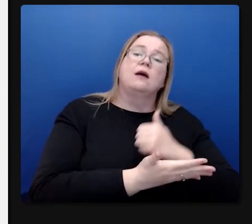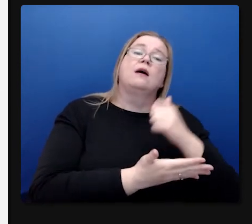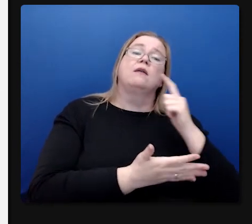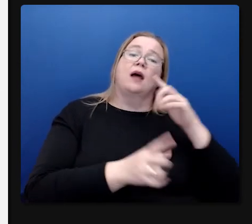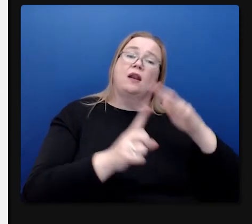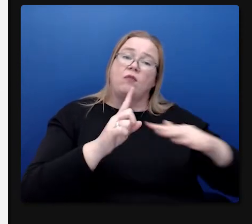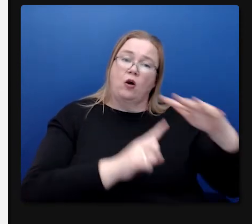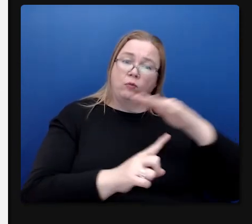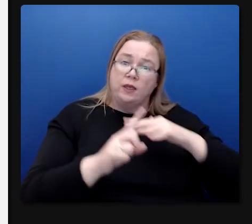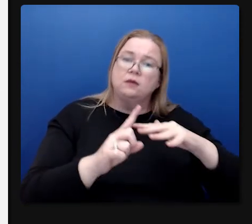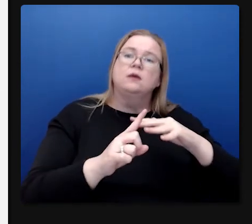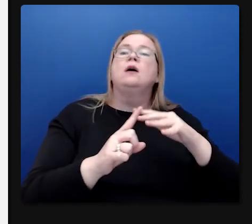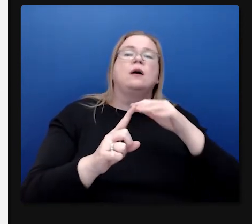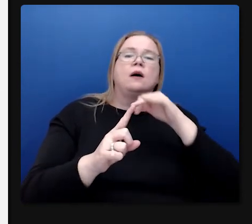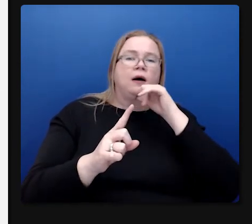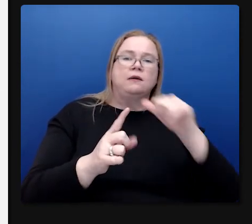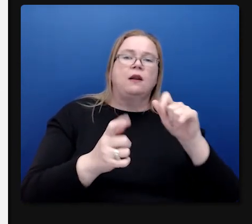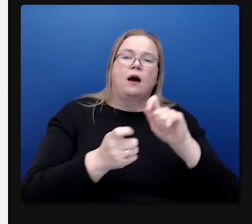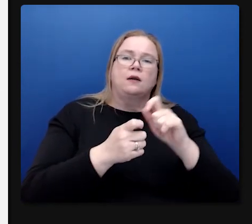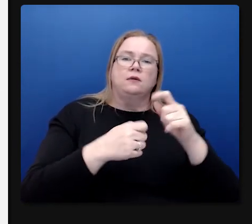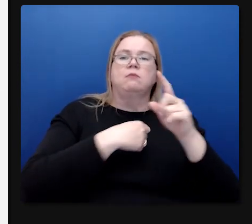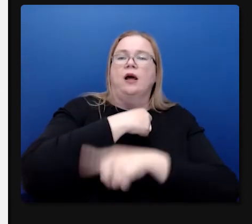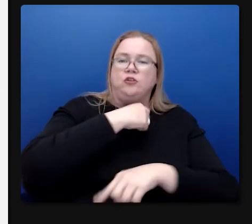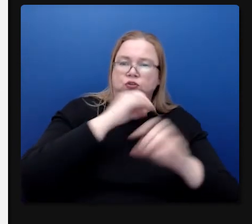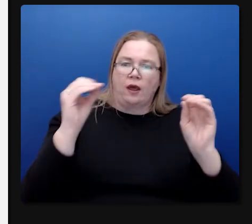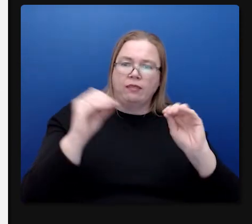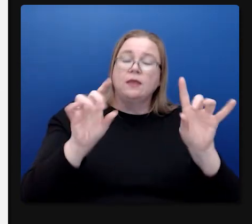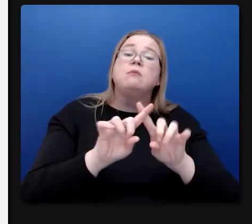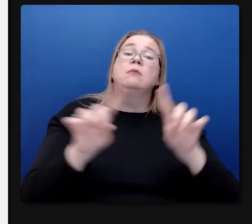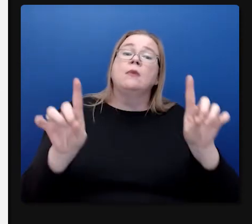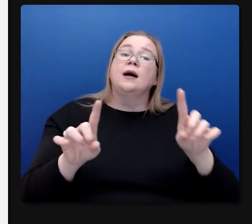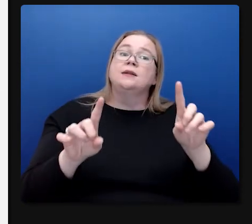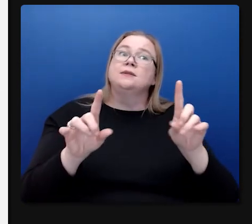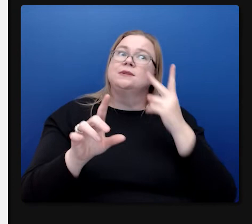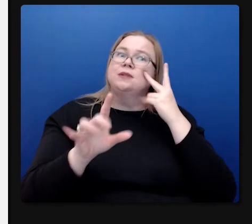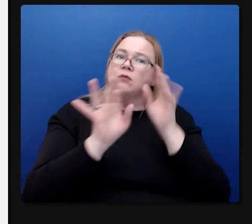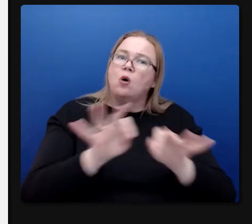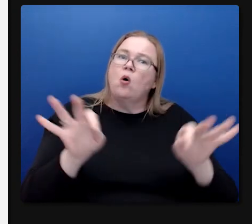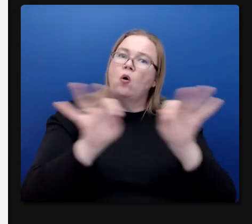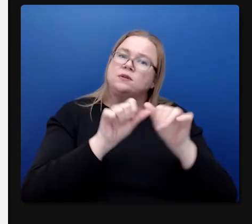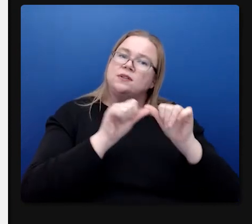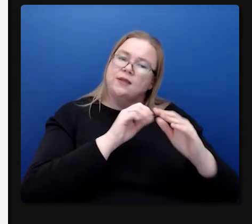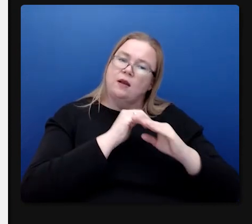of the environment around them without repercussion. But to highlight the importance of sustainability,